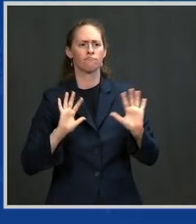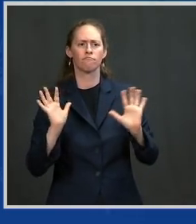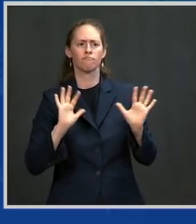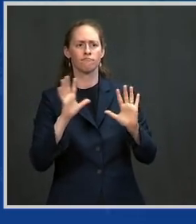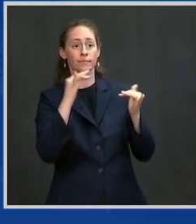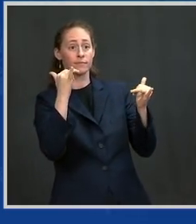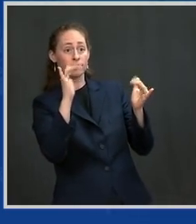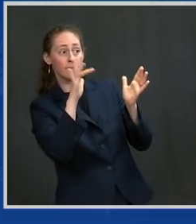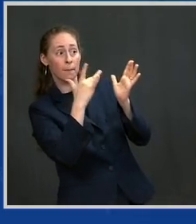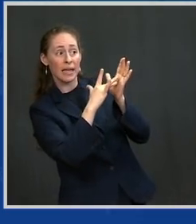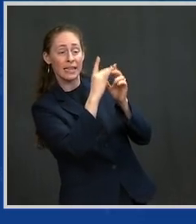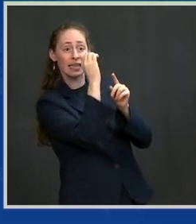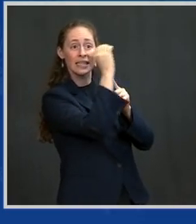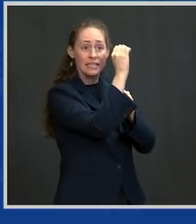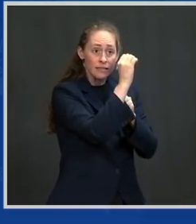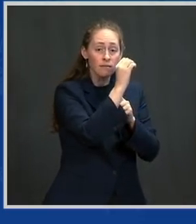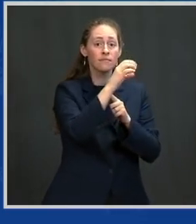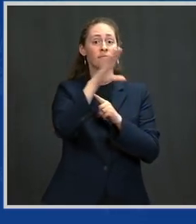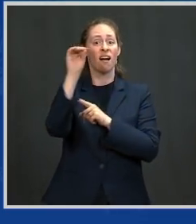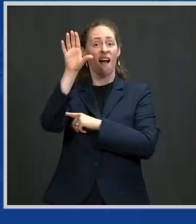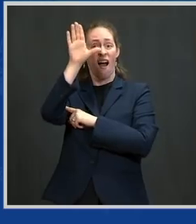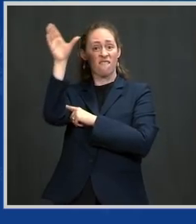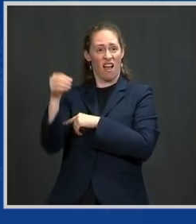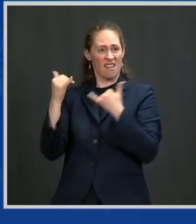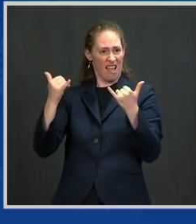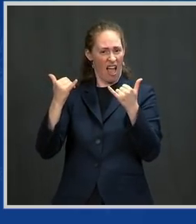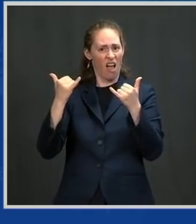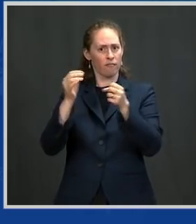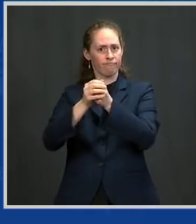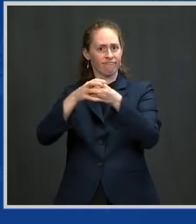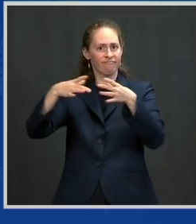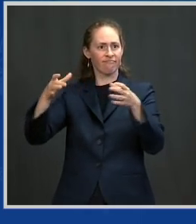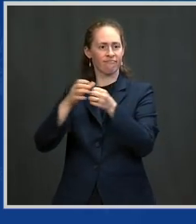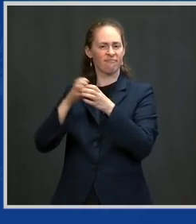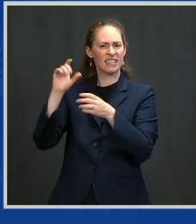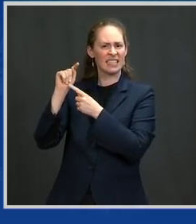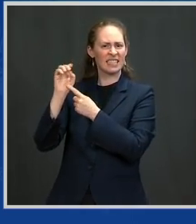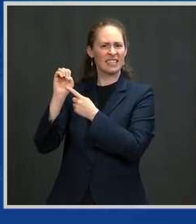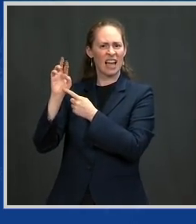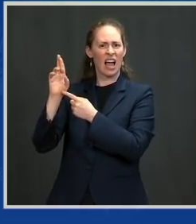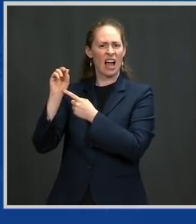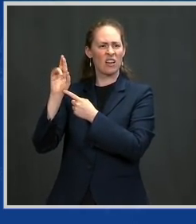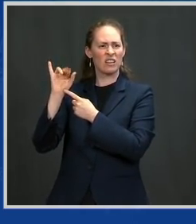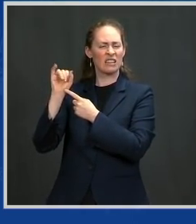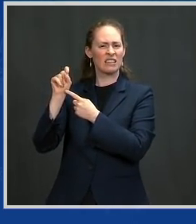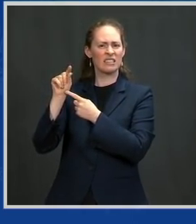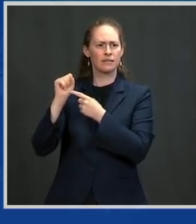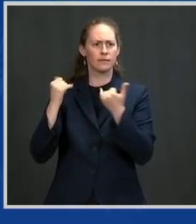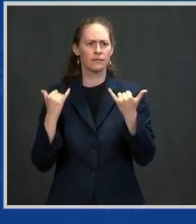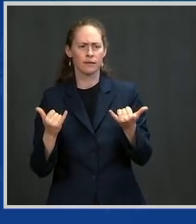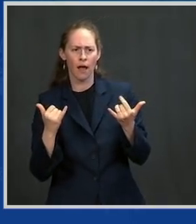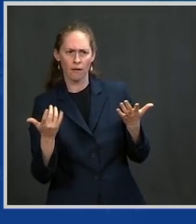And I'm deeply gratified that, as an Alliance, we adopted a far-reaching plan